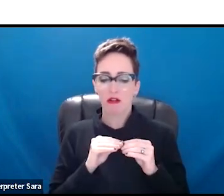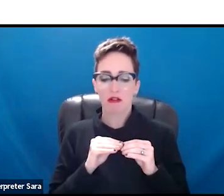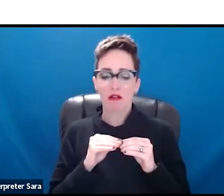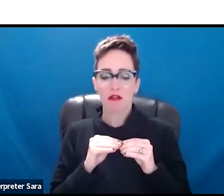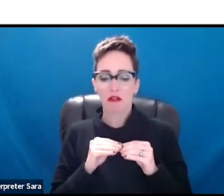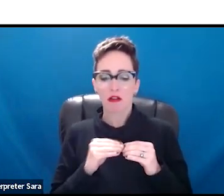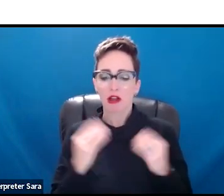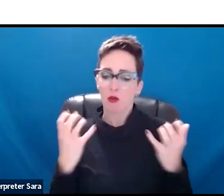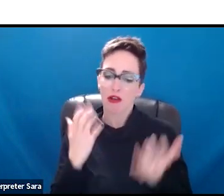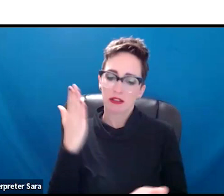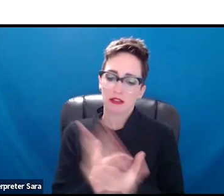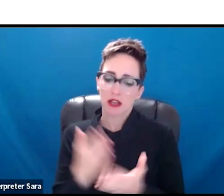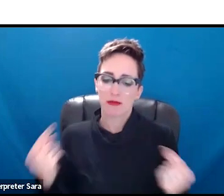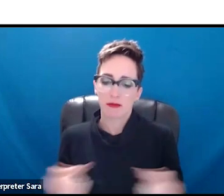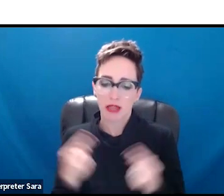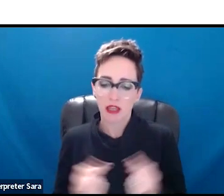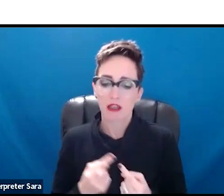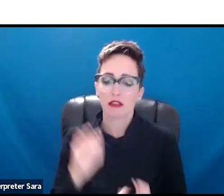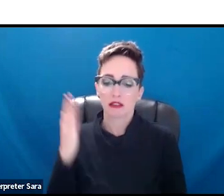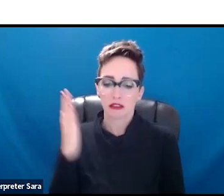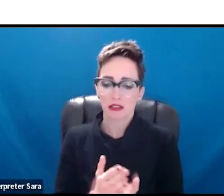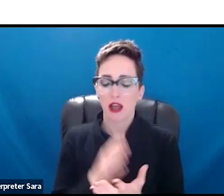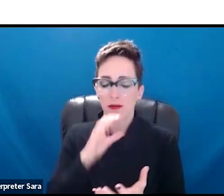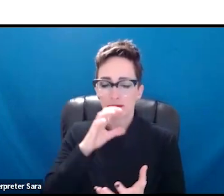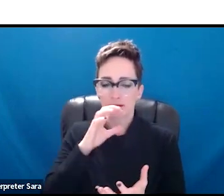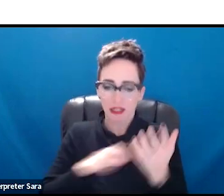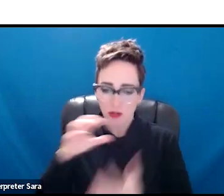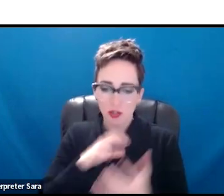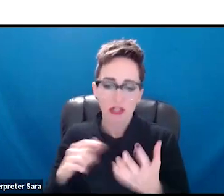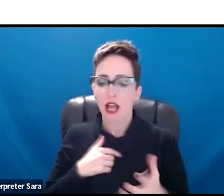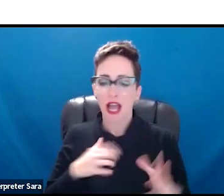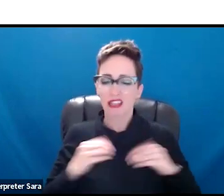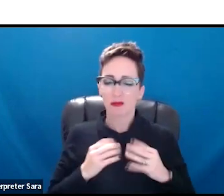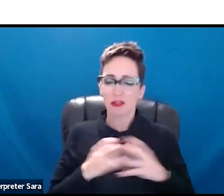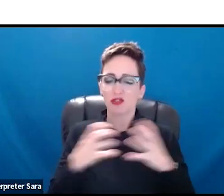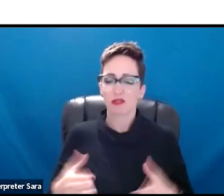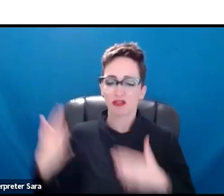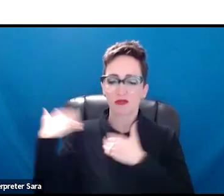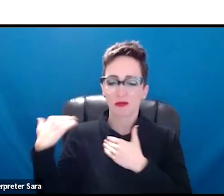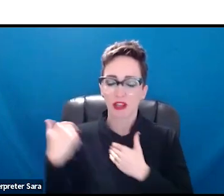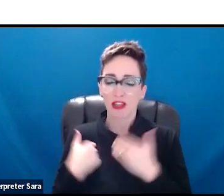the pain and confusion. I'd taken on too much--working three jobs,